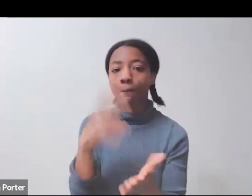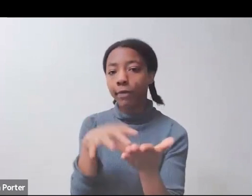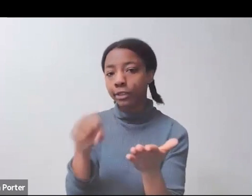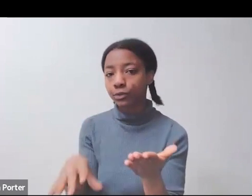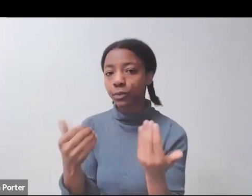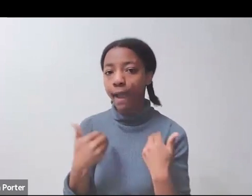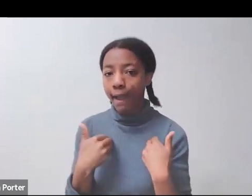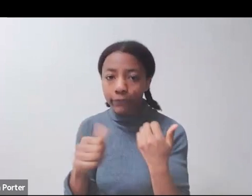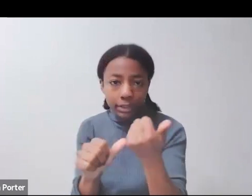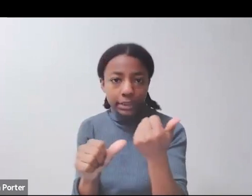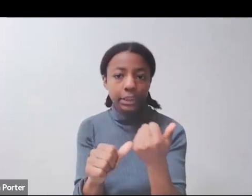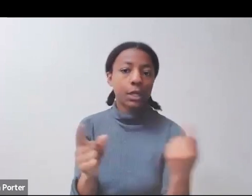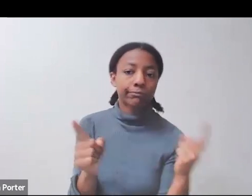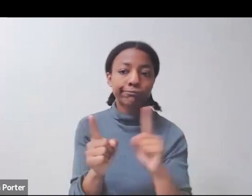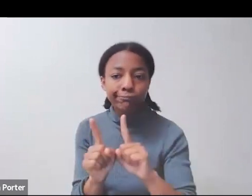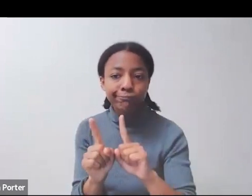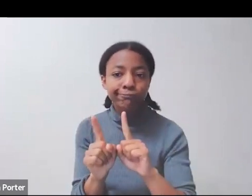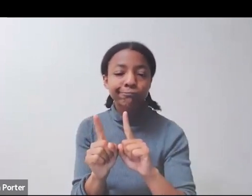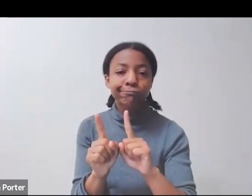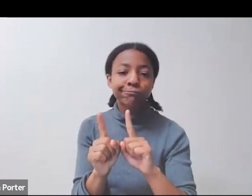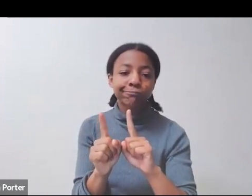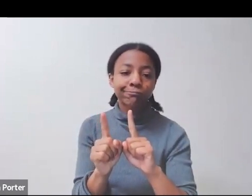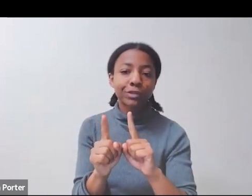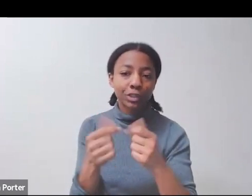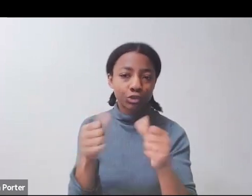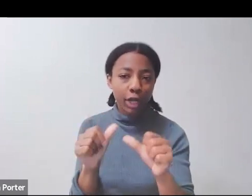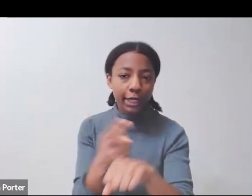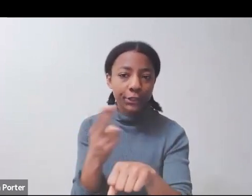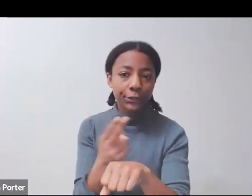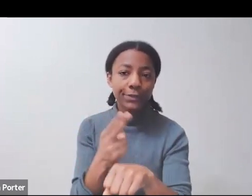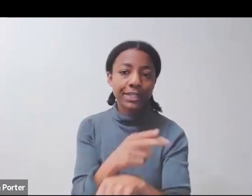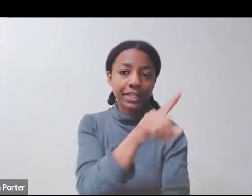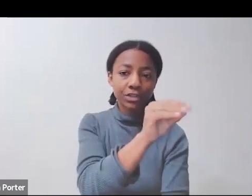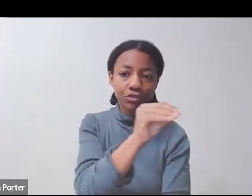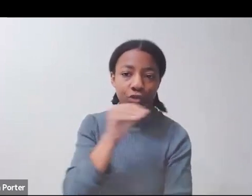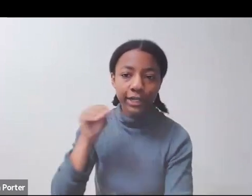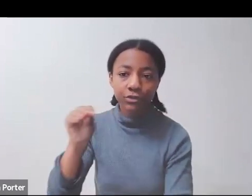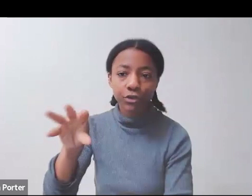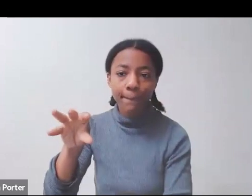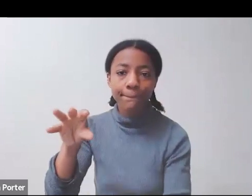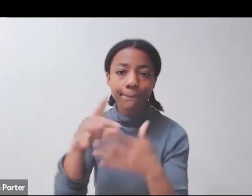He does some action or animation, it's probably not going to be visible to the blind person.